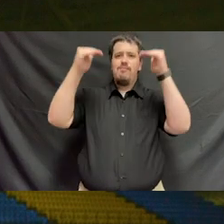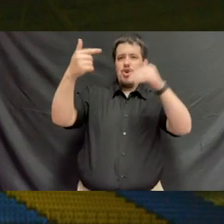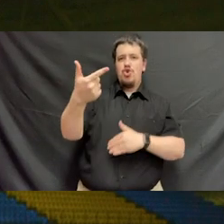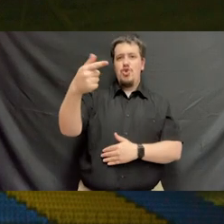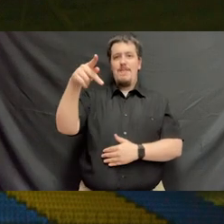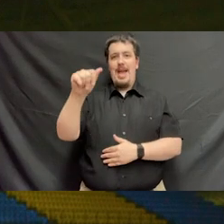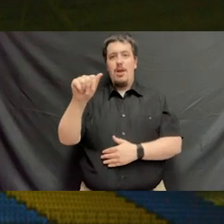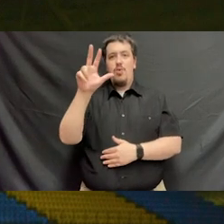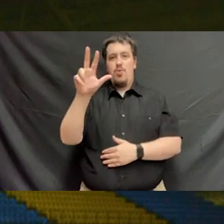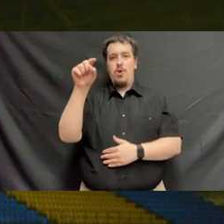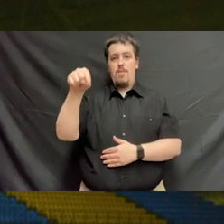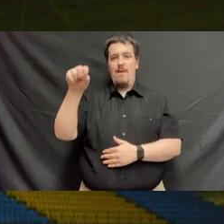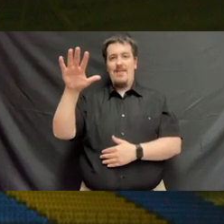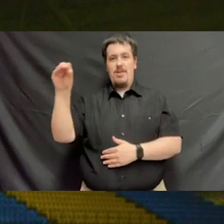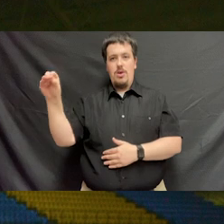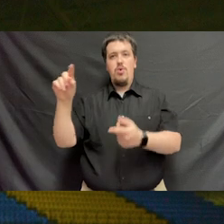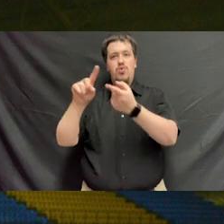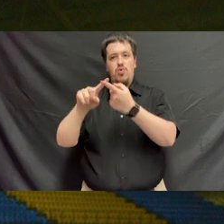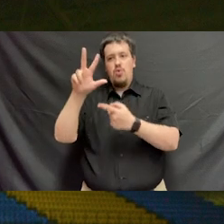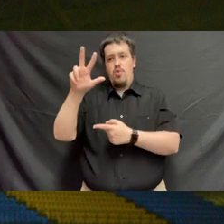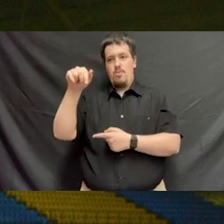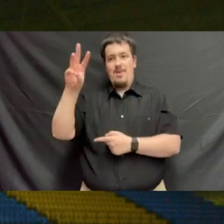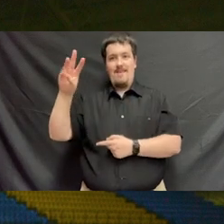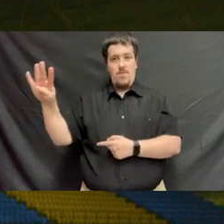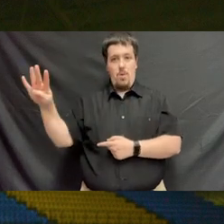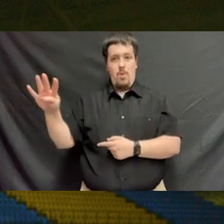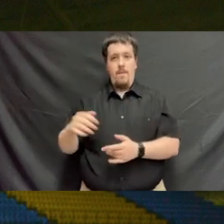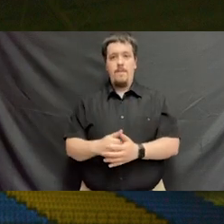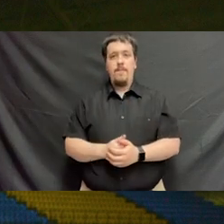for achieving a GPA of 3.50 to 3.64.